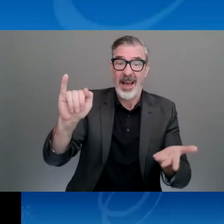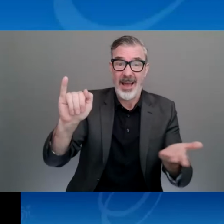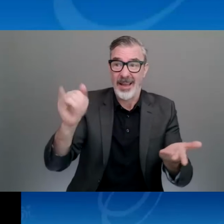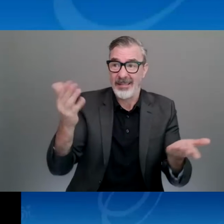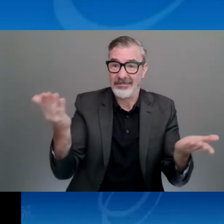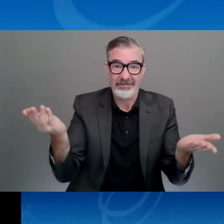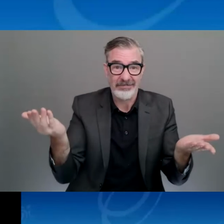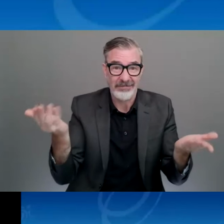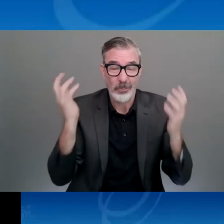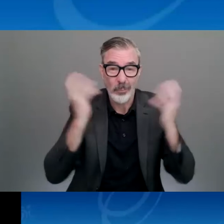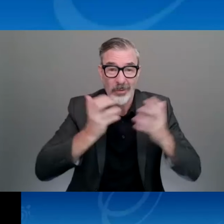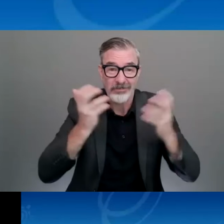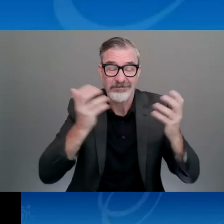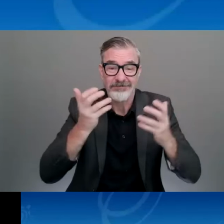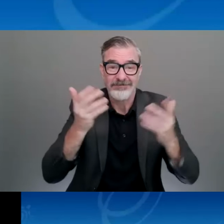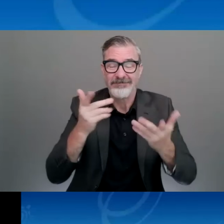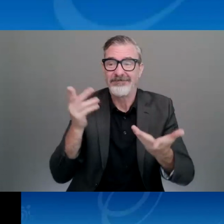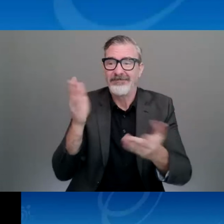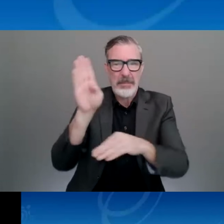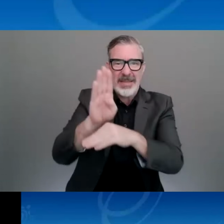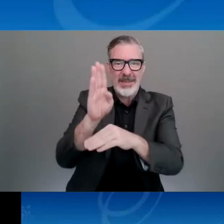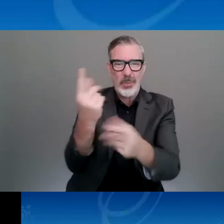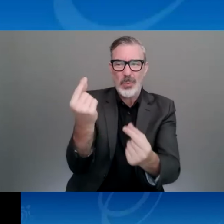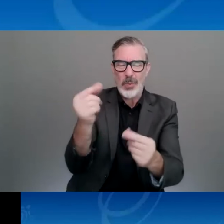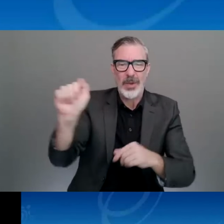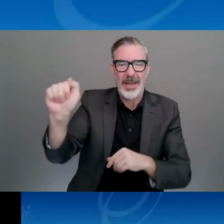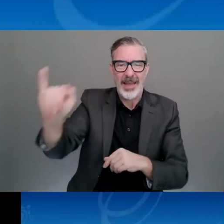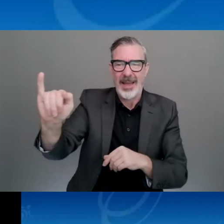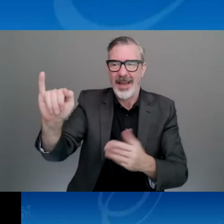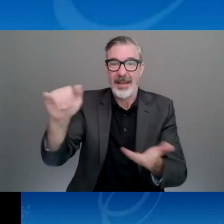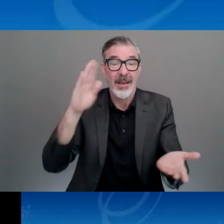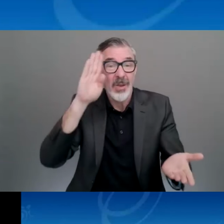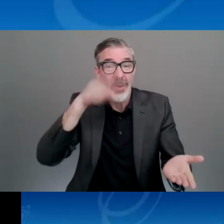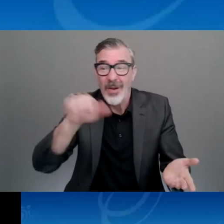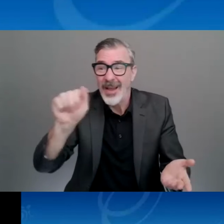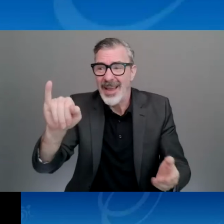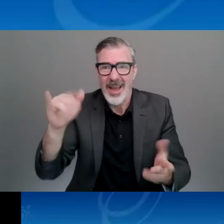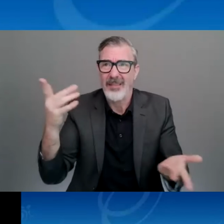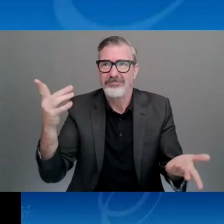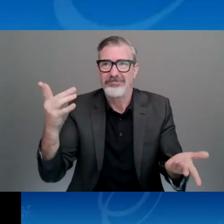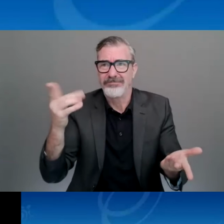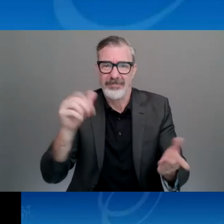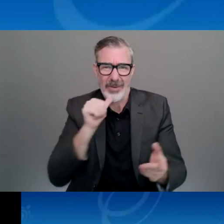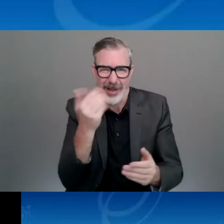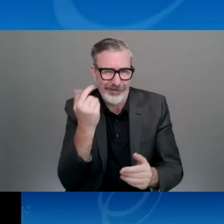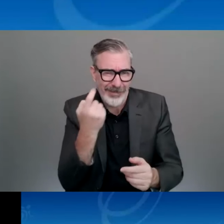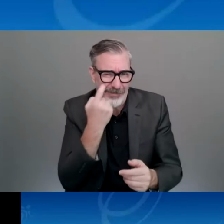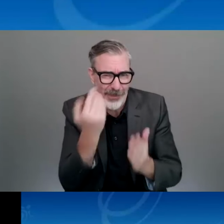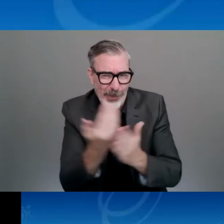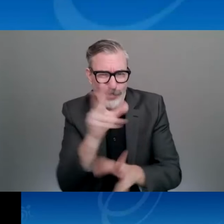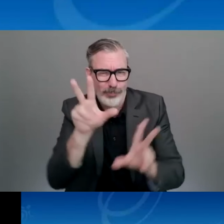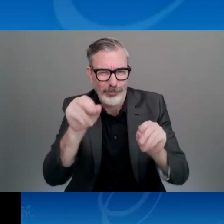What what are we going to do with it? But AI have been around for actually decades, and it's a preferability thing